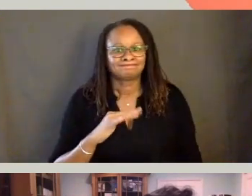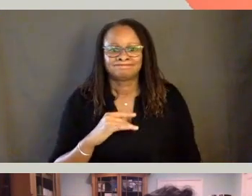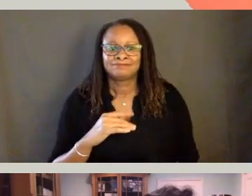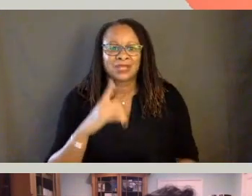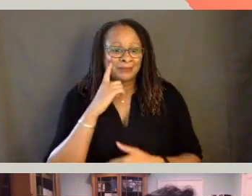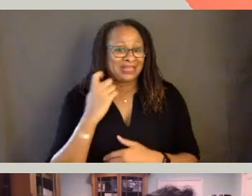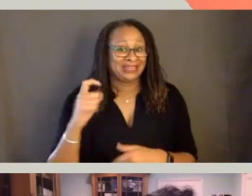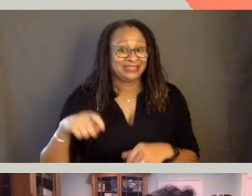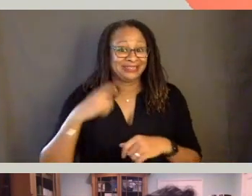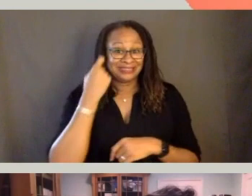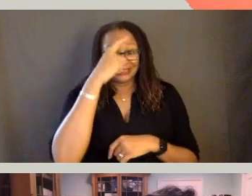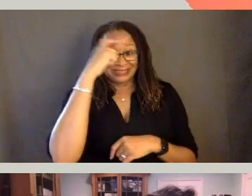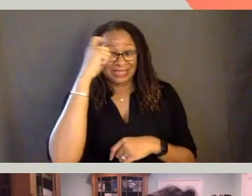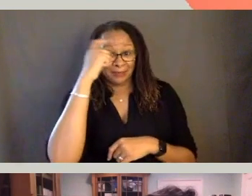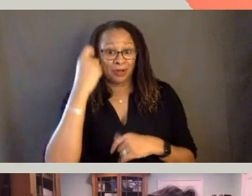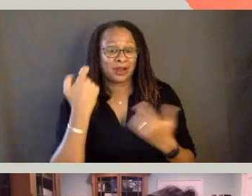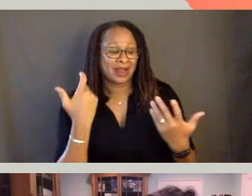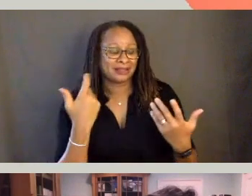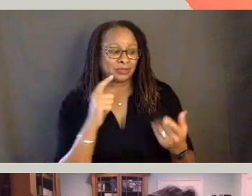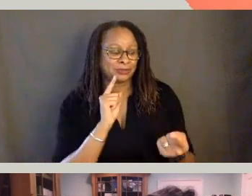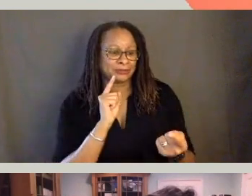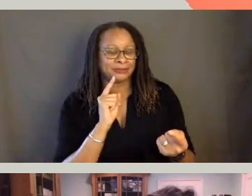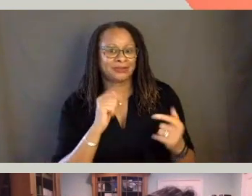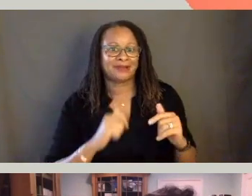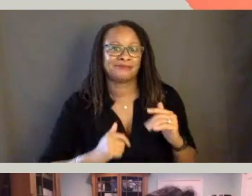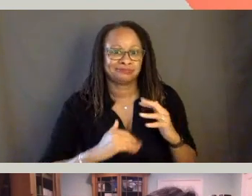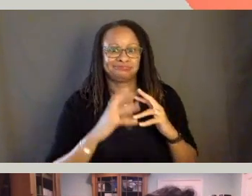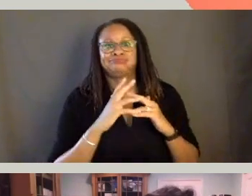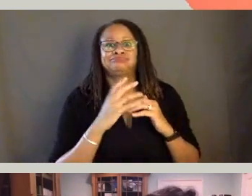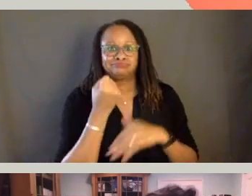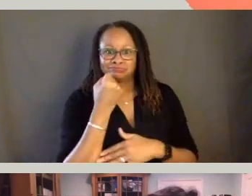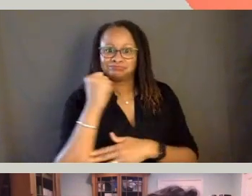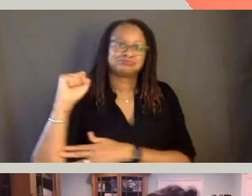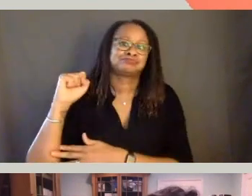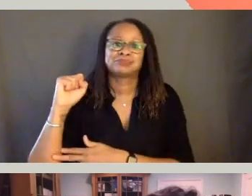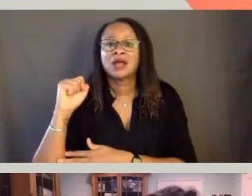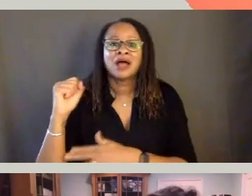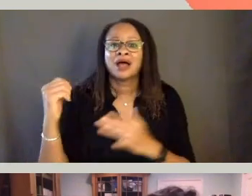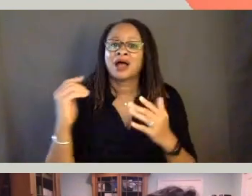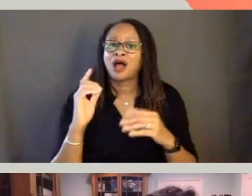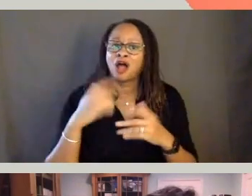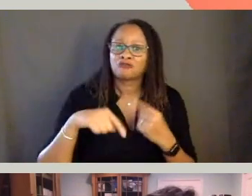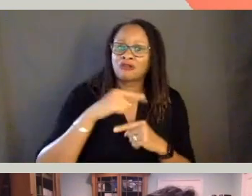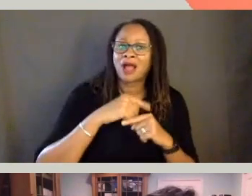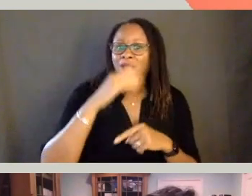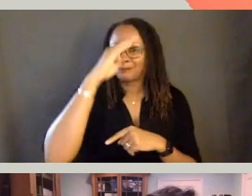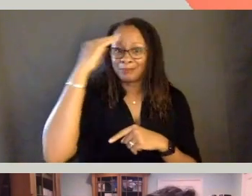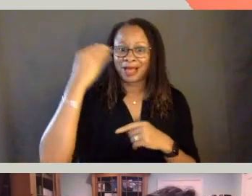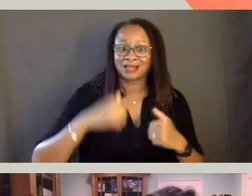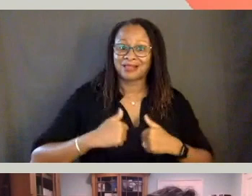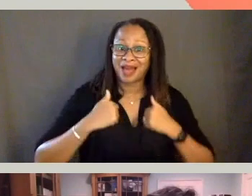as we've kind of met another uprising around black lives, it's something that they can look to